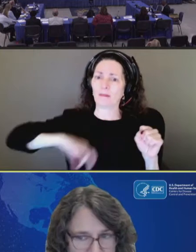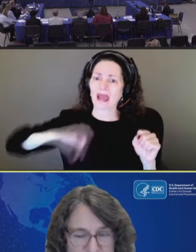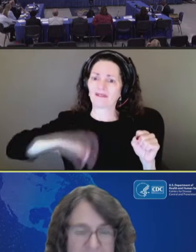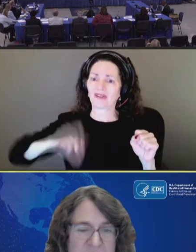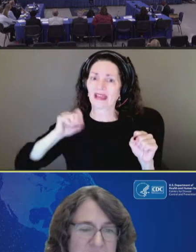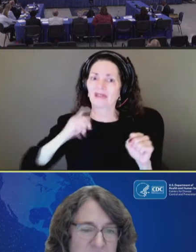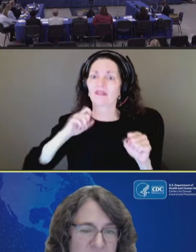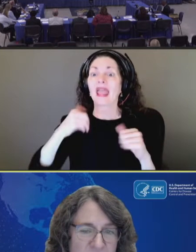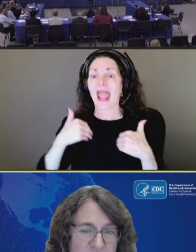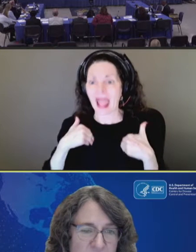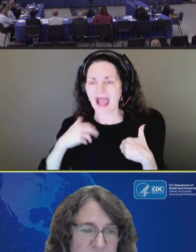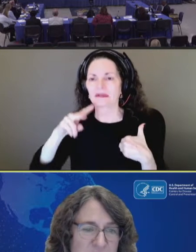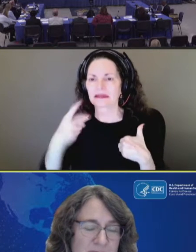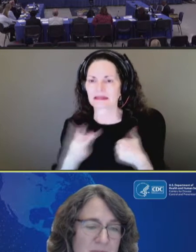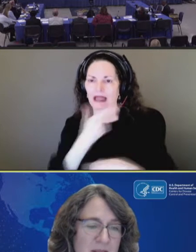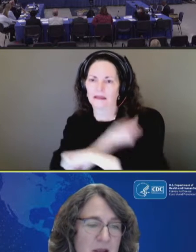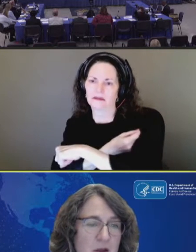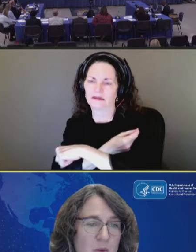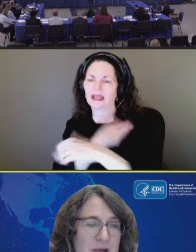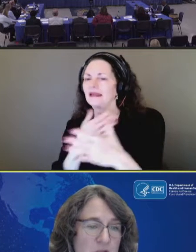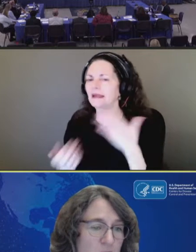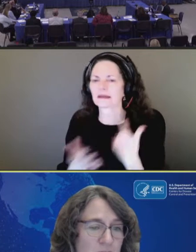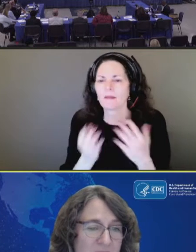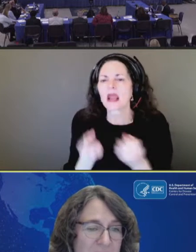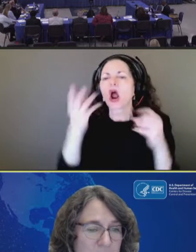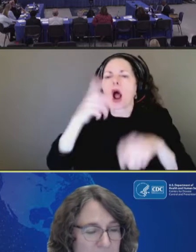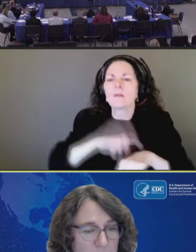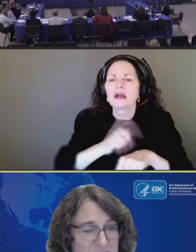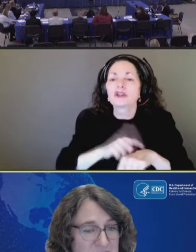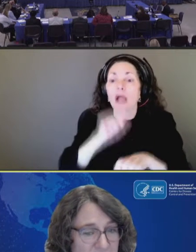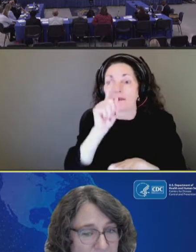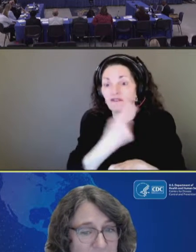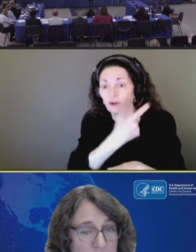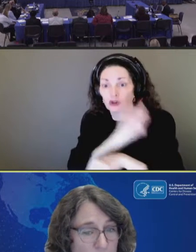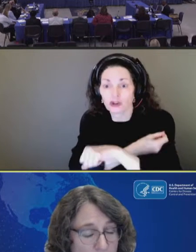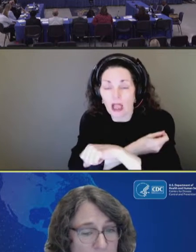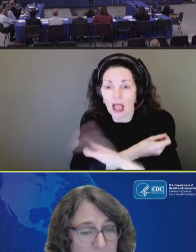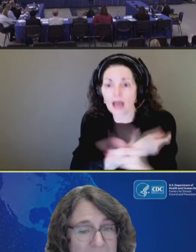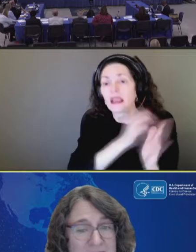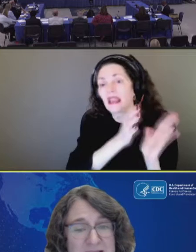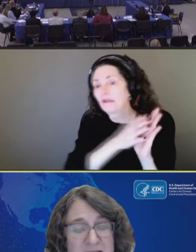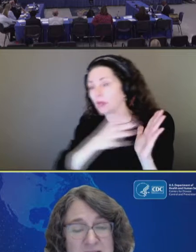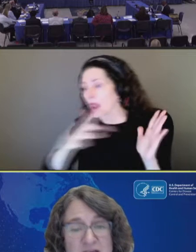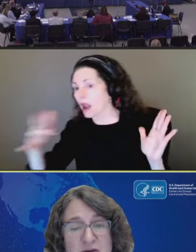time has passed since their first dose. We know that people with severe immunocompromise continue